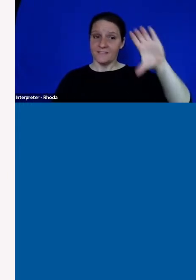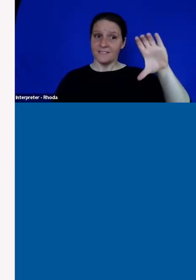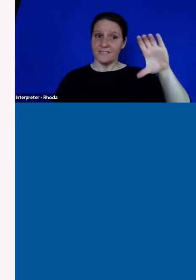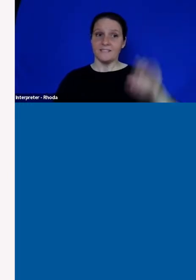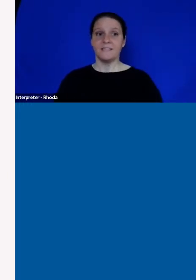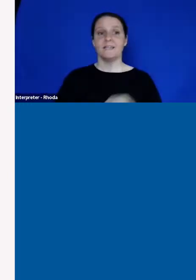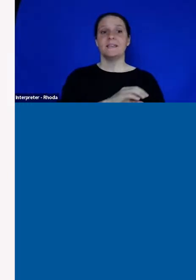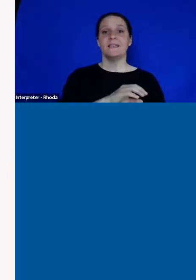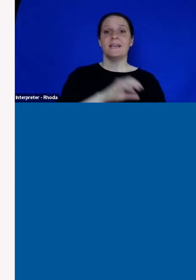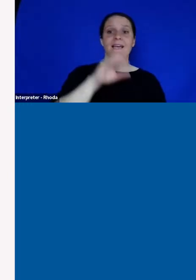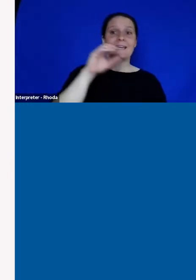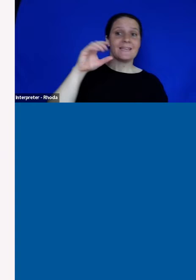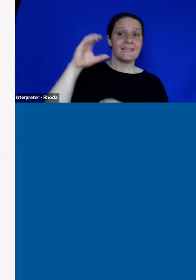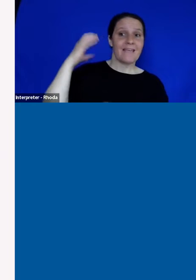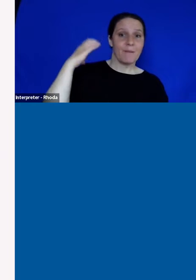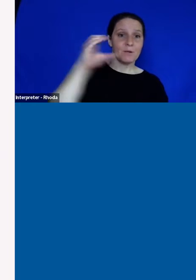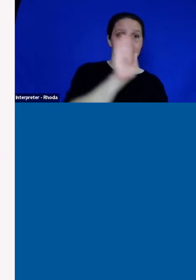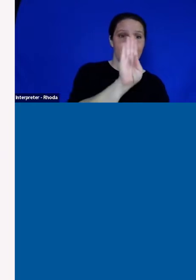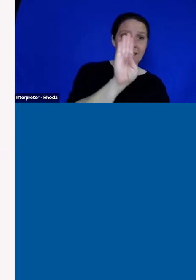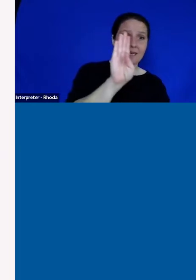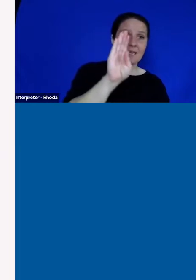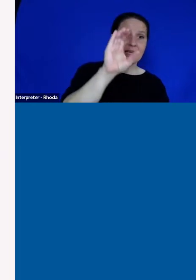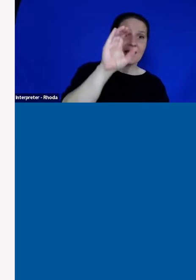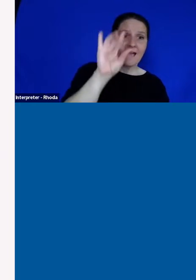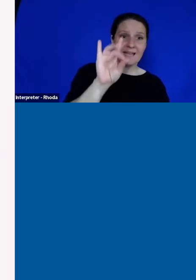capital B eight, capital C,